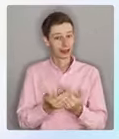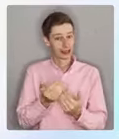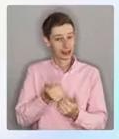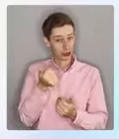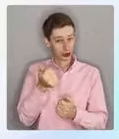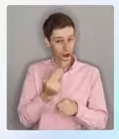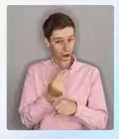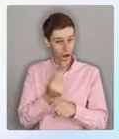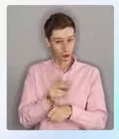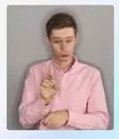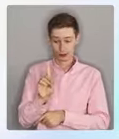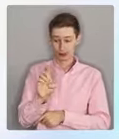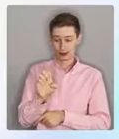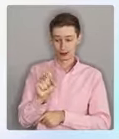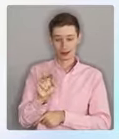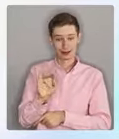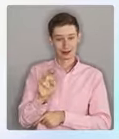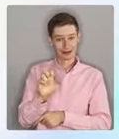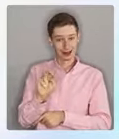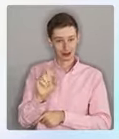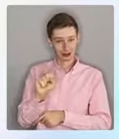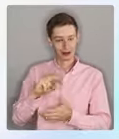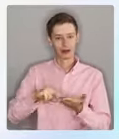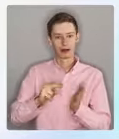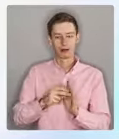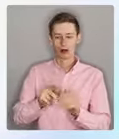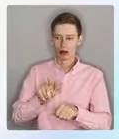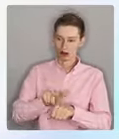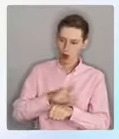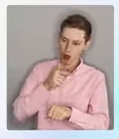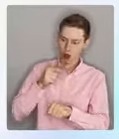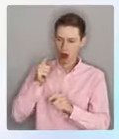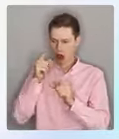To make it easier to implement Destinations, we are doing away with the lengthy Destination approval process.